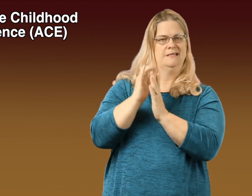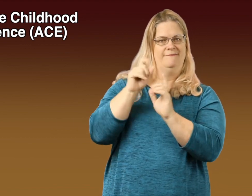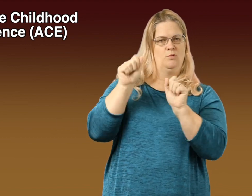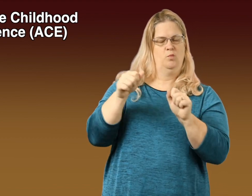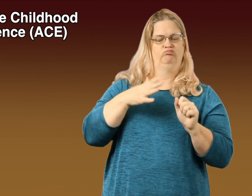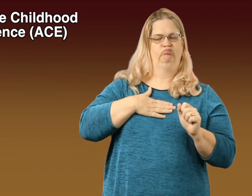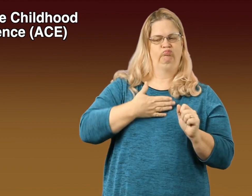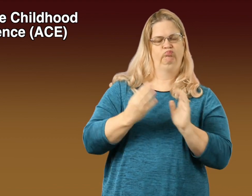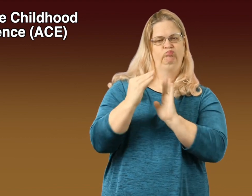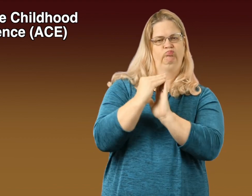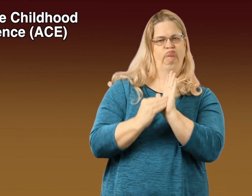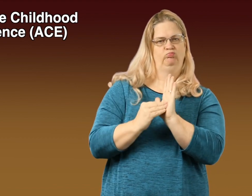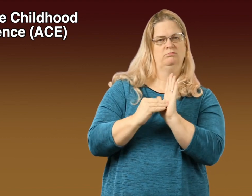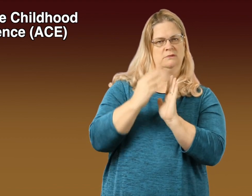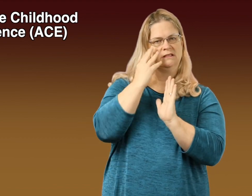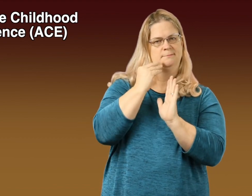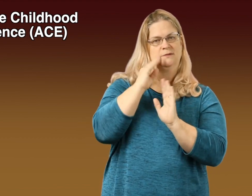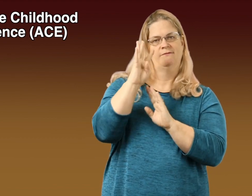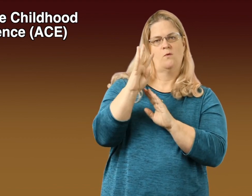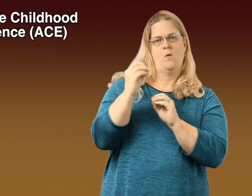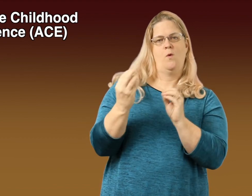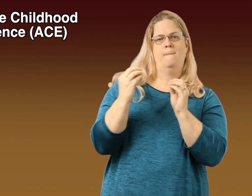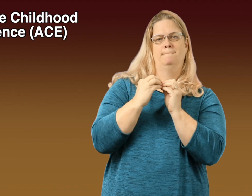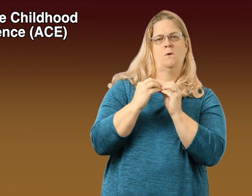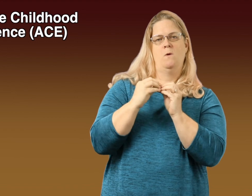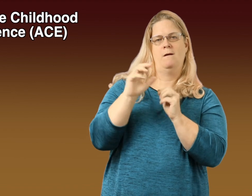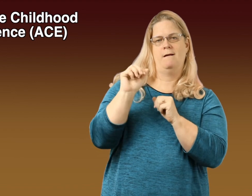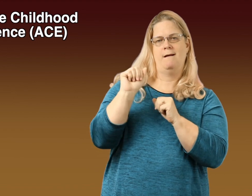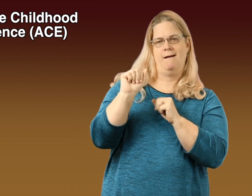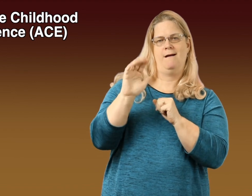They were asked if they'd be willing to fill out a survey as to whether